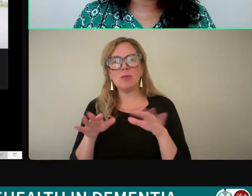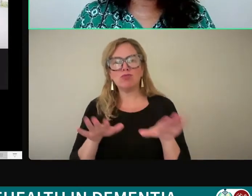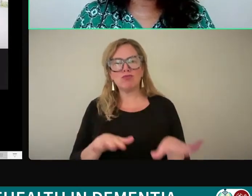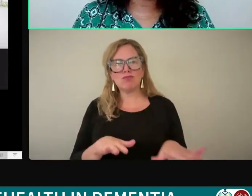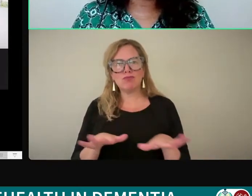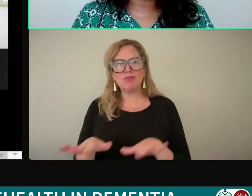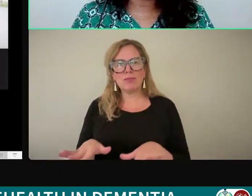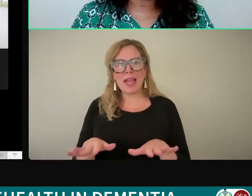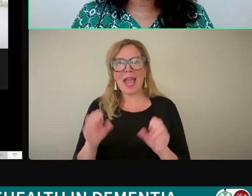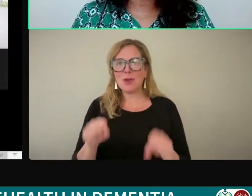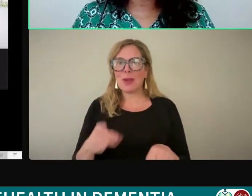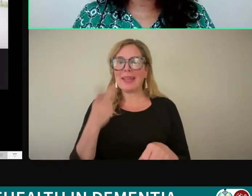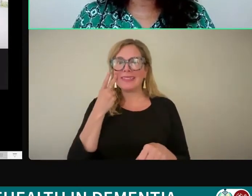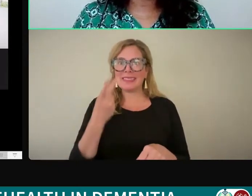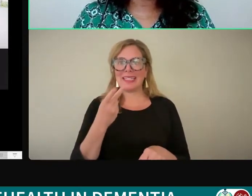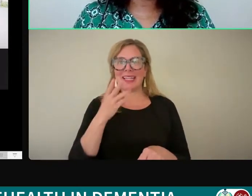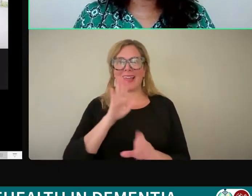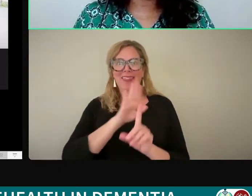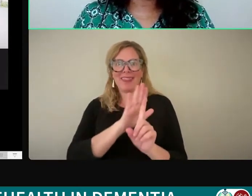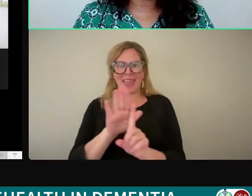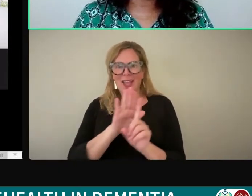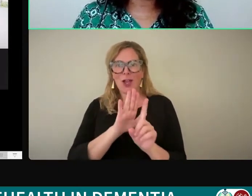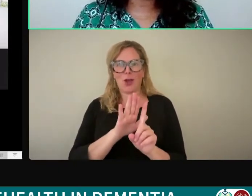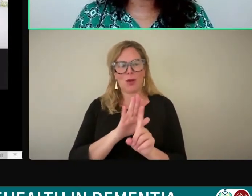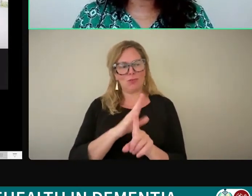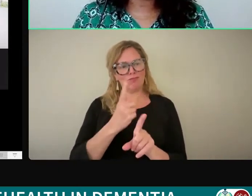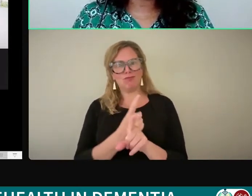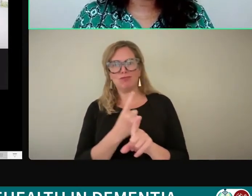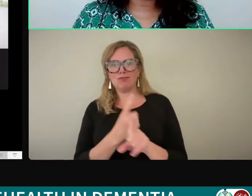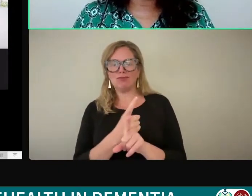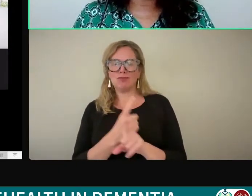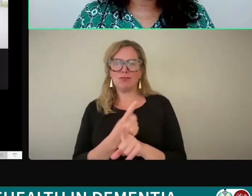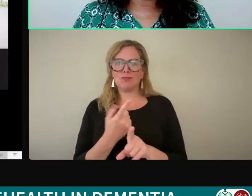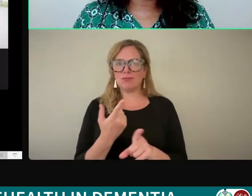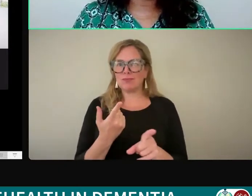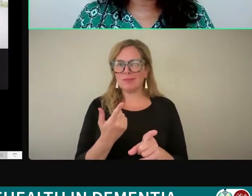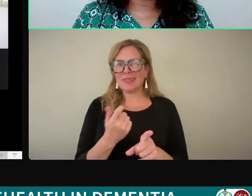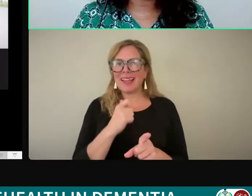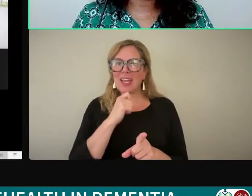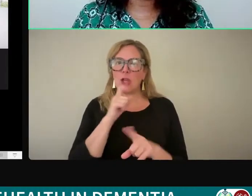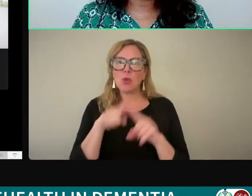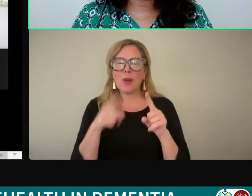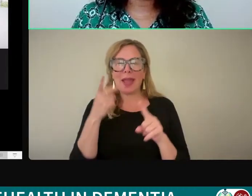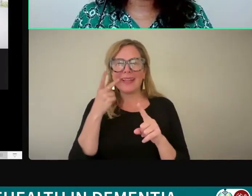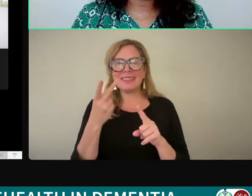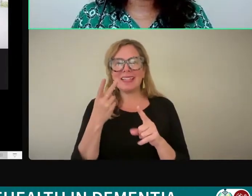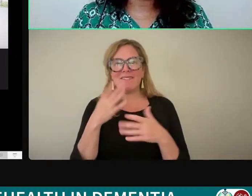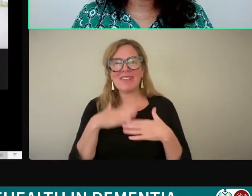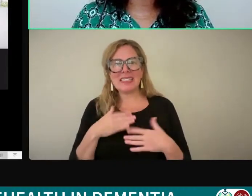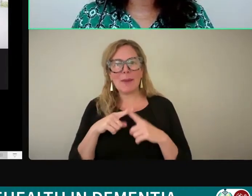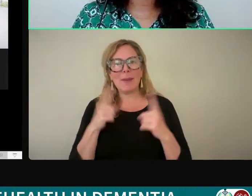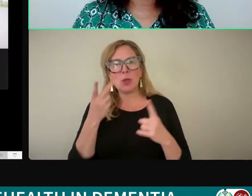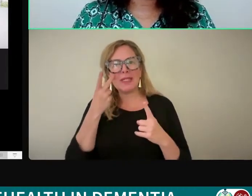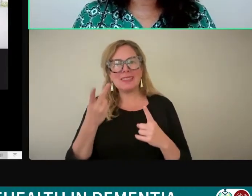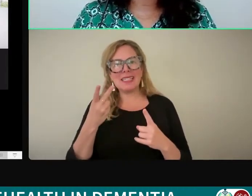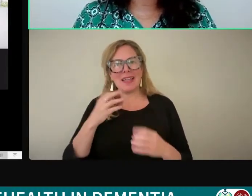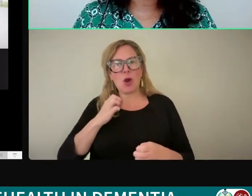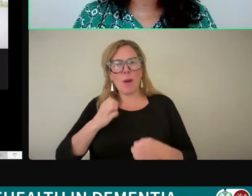like in their normal context, not physically only, but also emotionally and behaviorally.